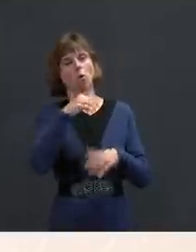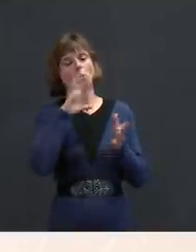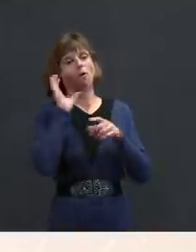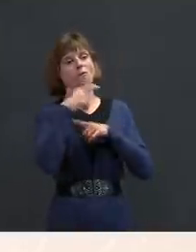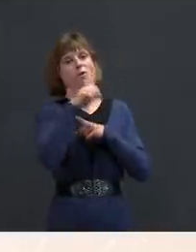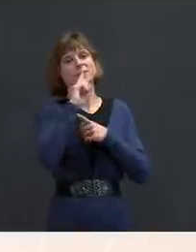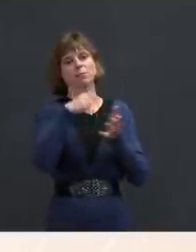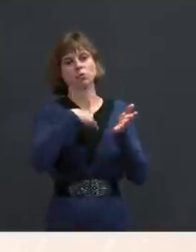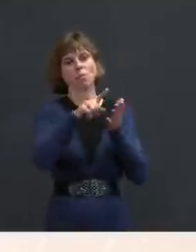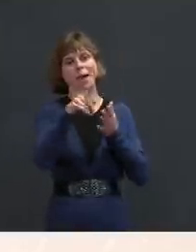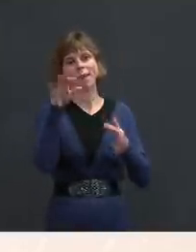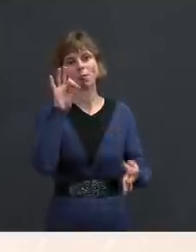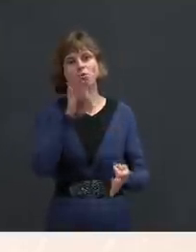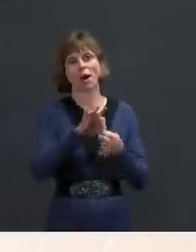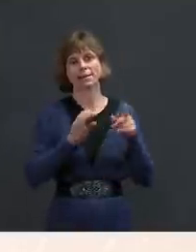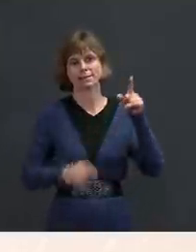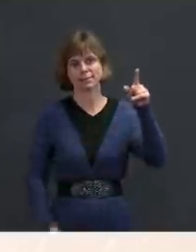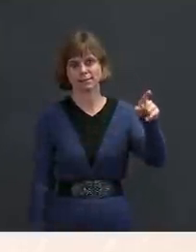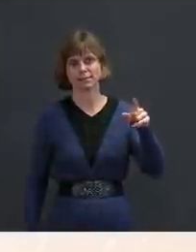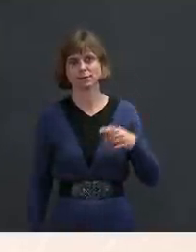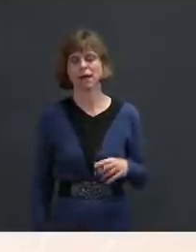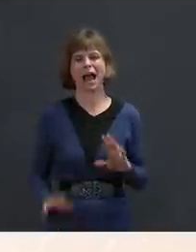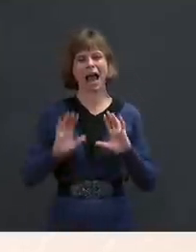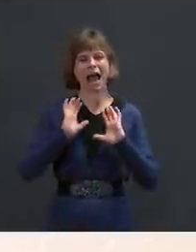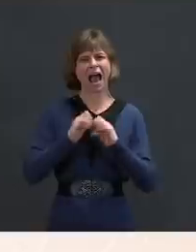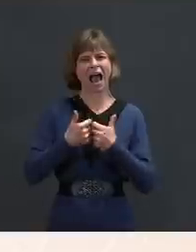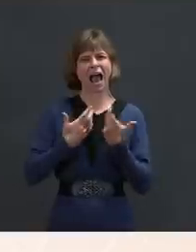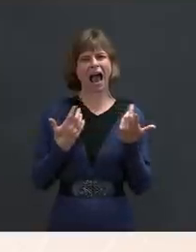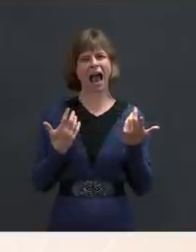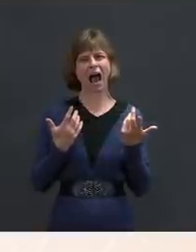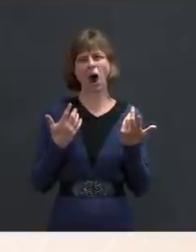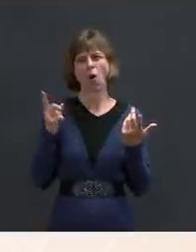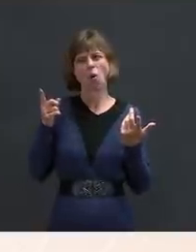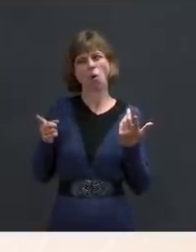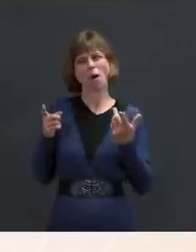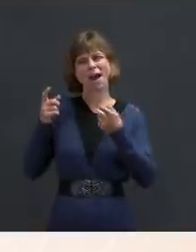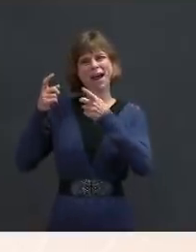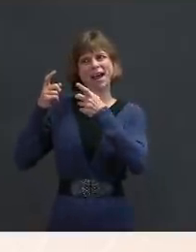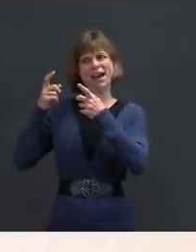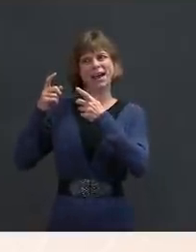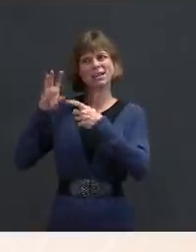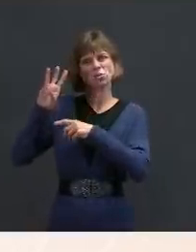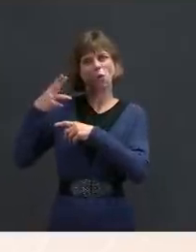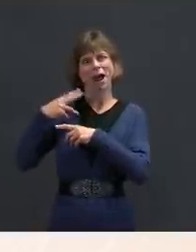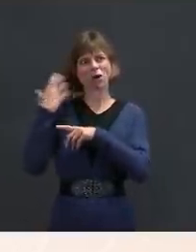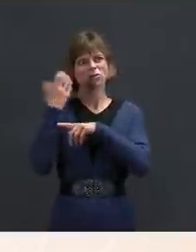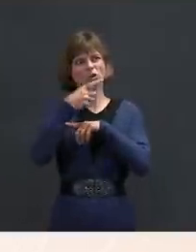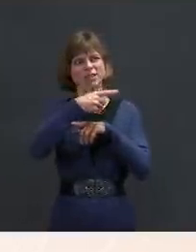How is the administration making the Crown Prince pay a price? And are you saying that the national interest